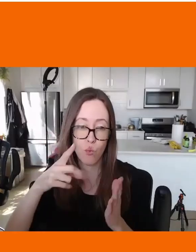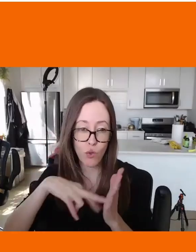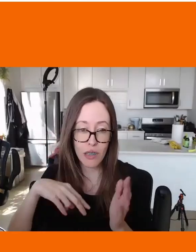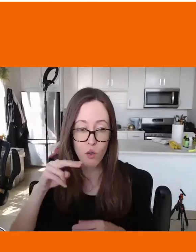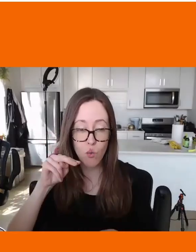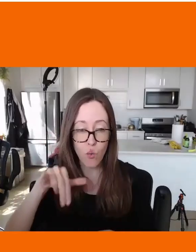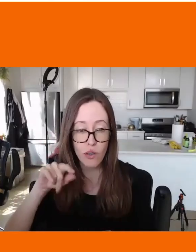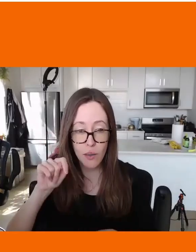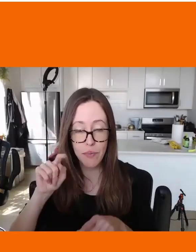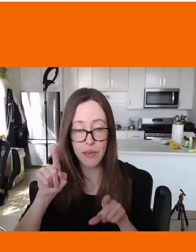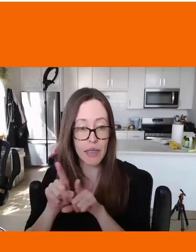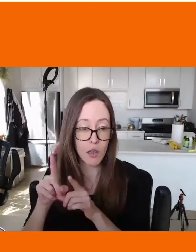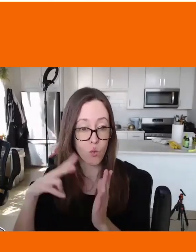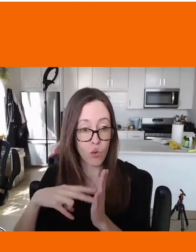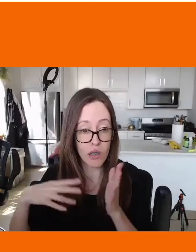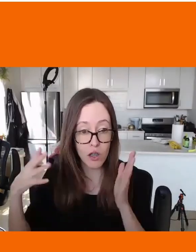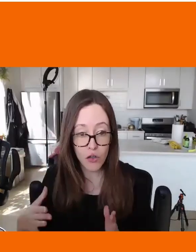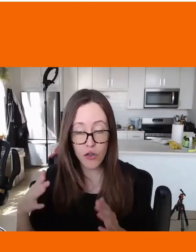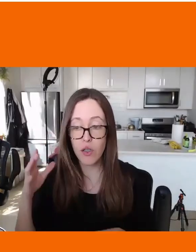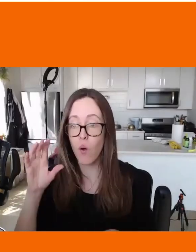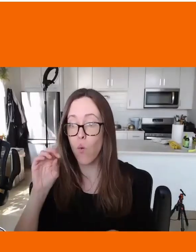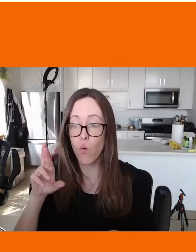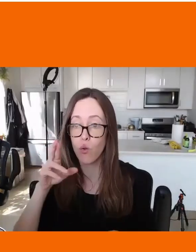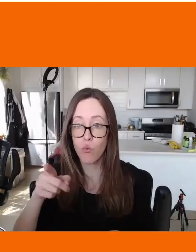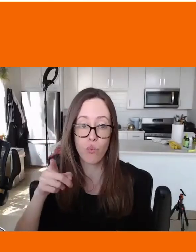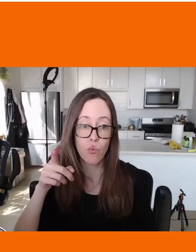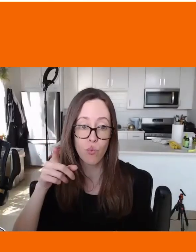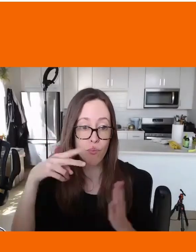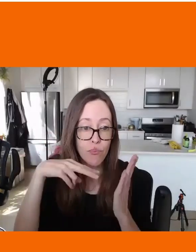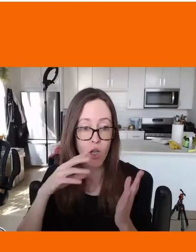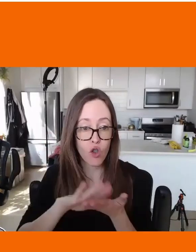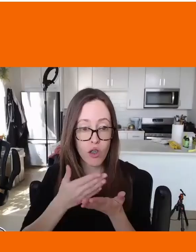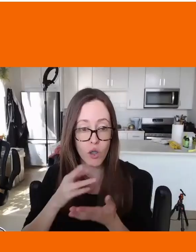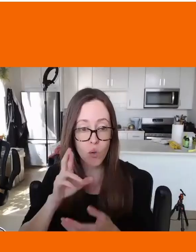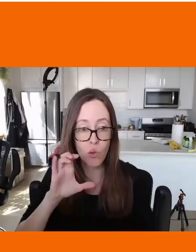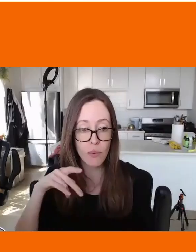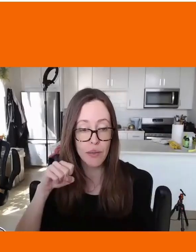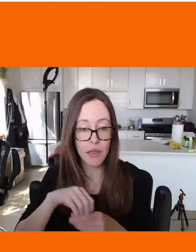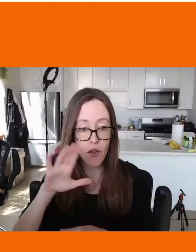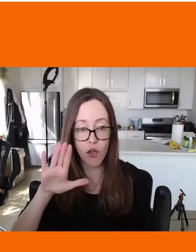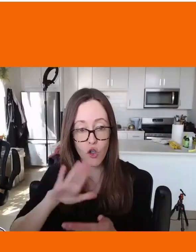So if you read an article, check a recipe on the New York Times Cooking App, or played one of their games,